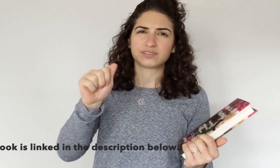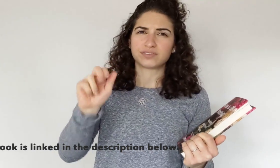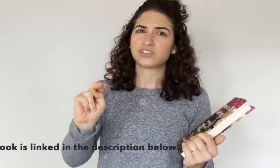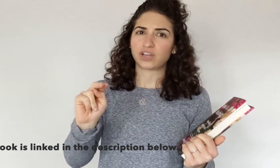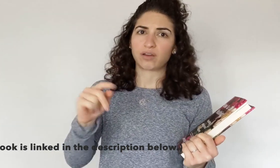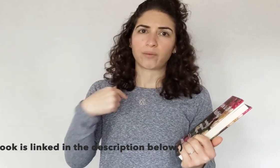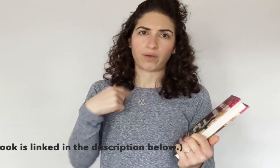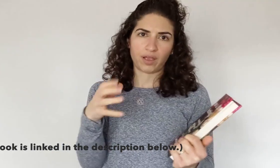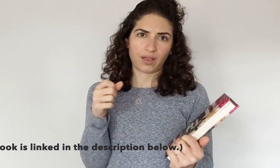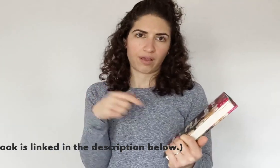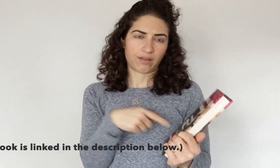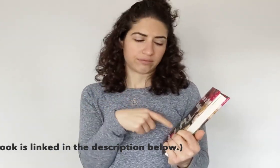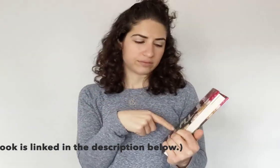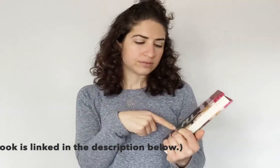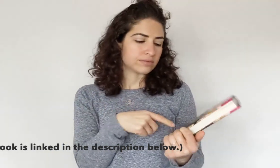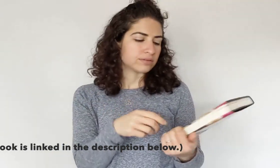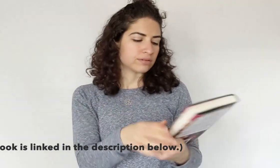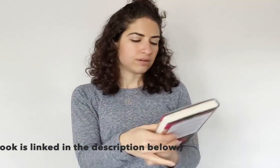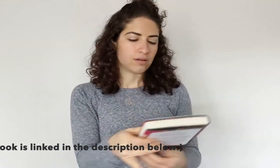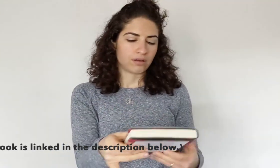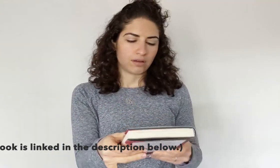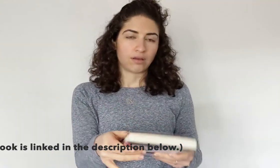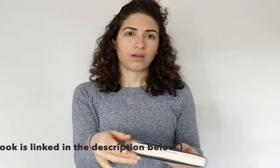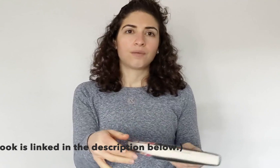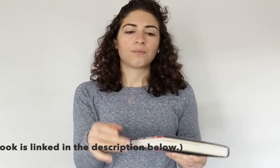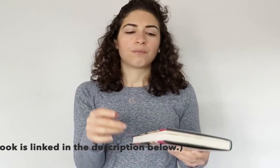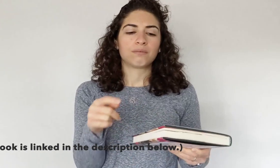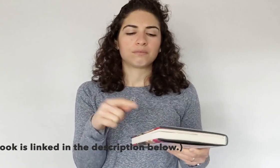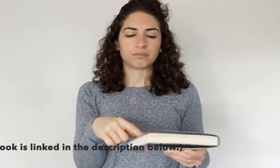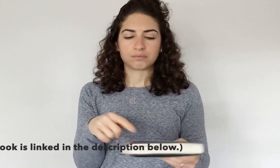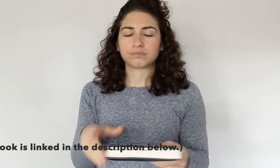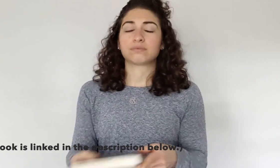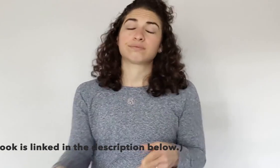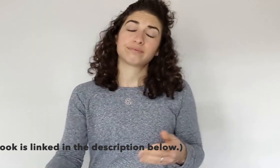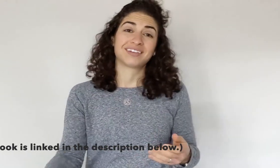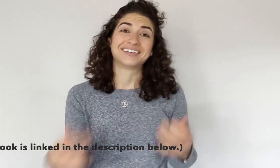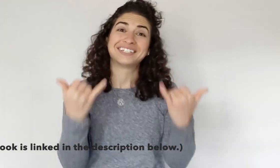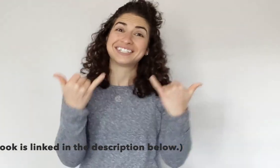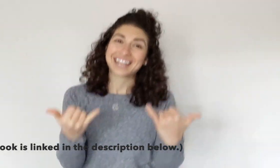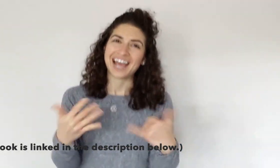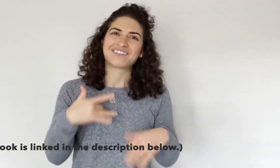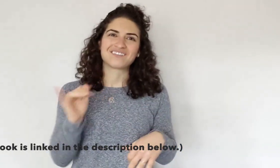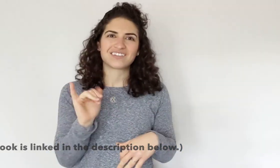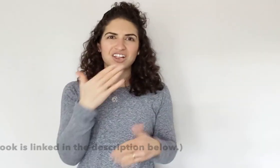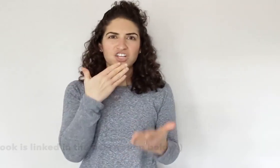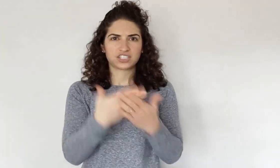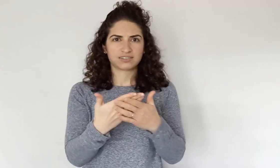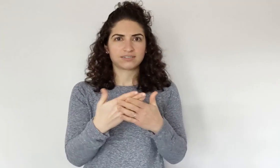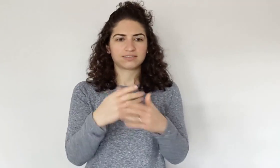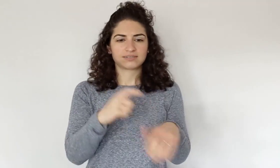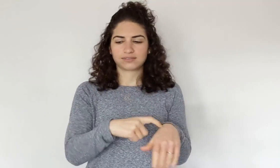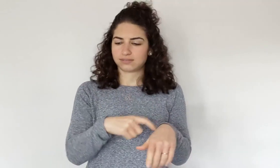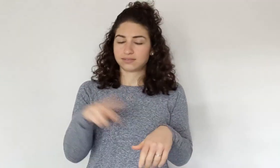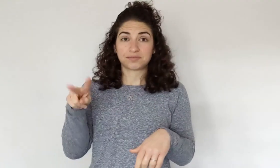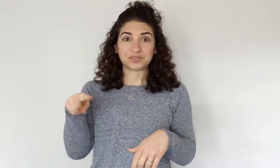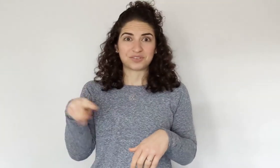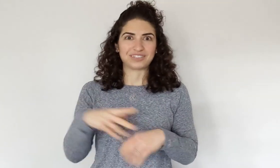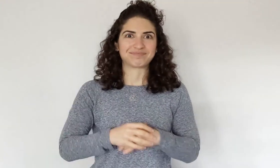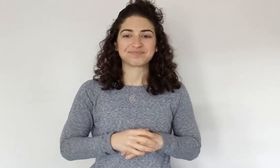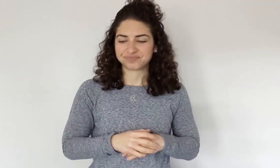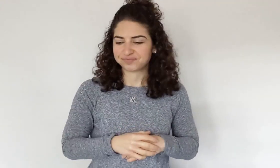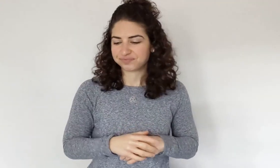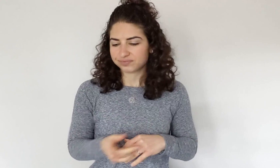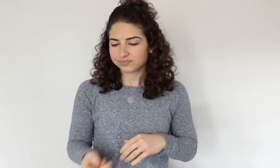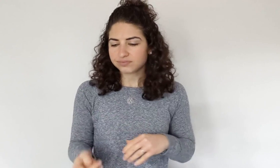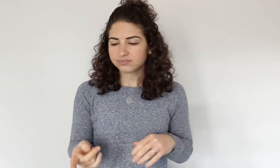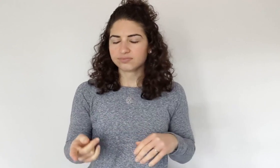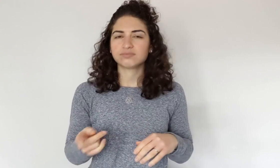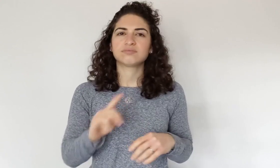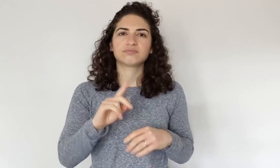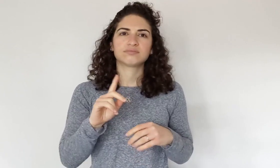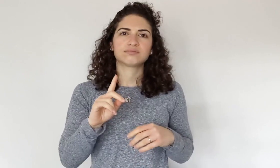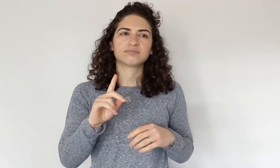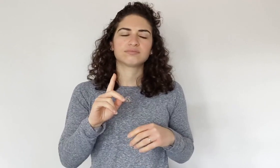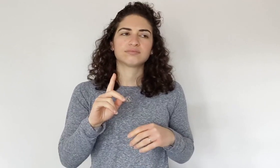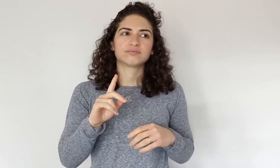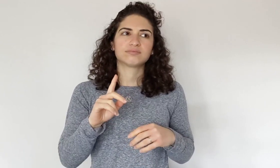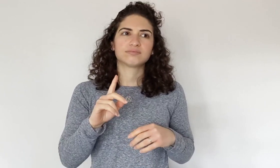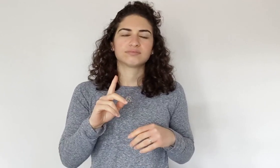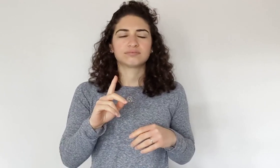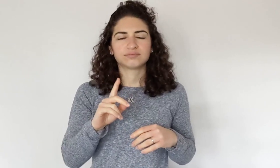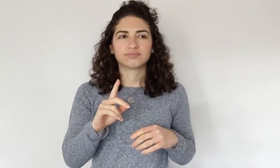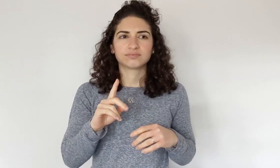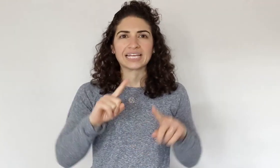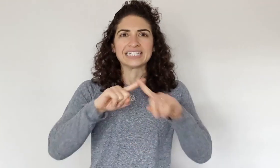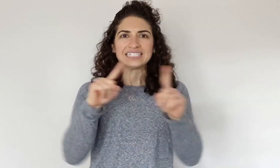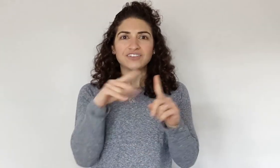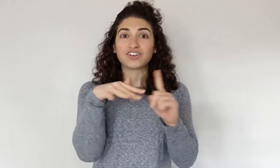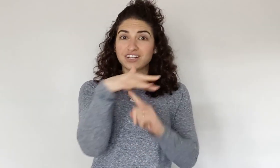In January, I got this. Now, I felt like a good time to read it. It's, well, it's a